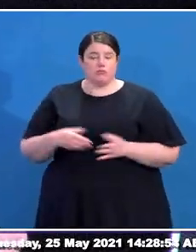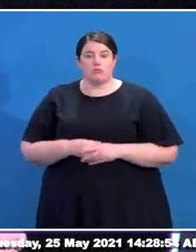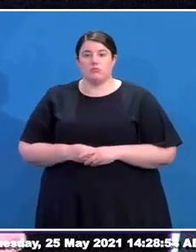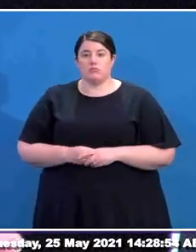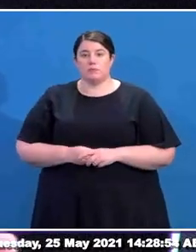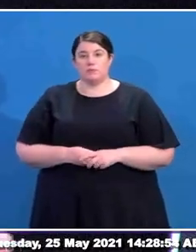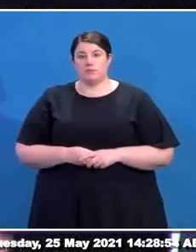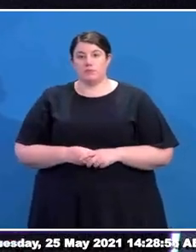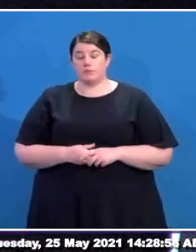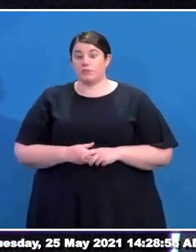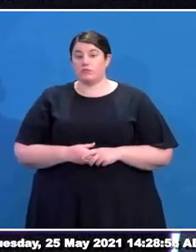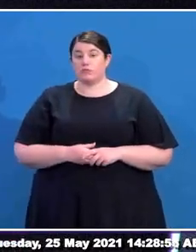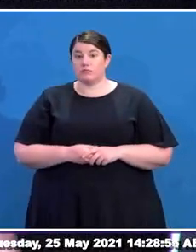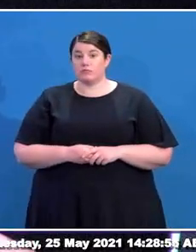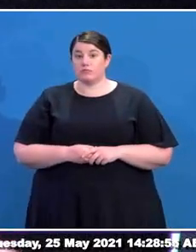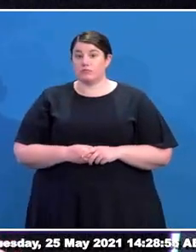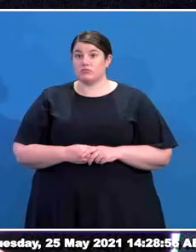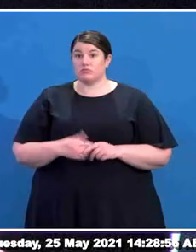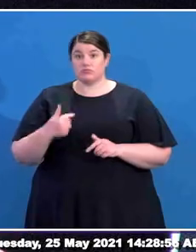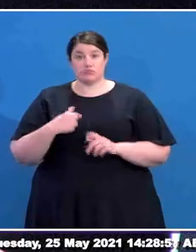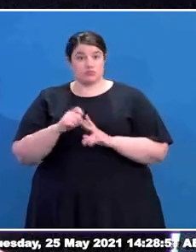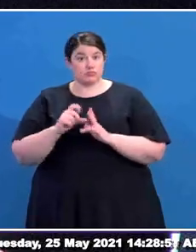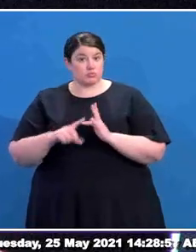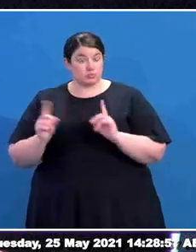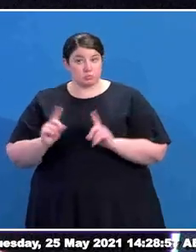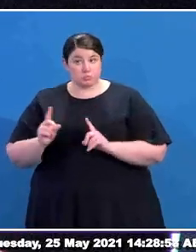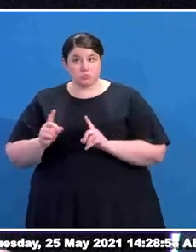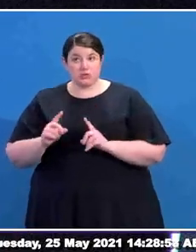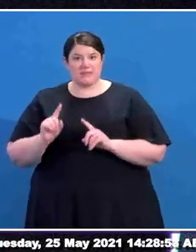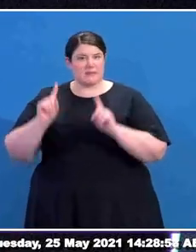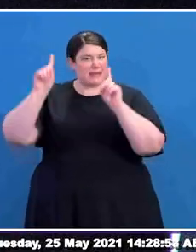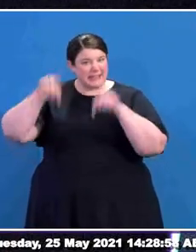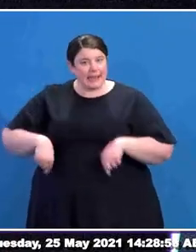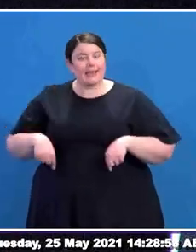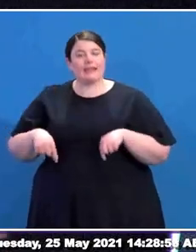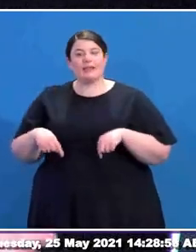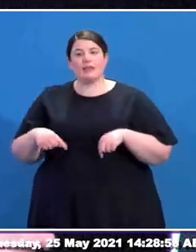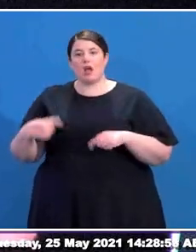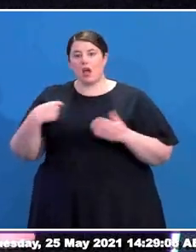What I do at this initial stage is, I might look at the scope but look at some